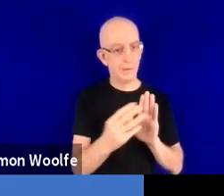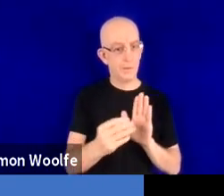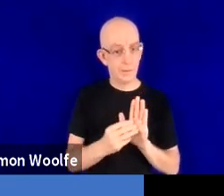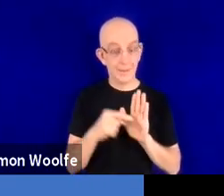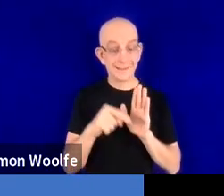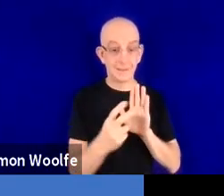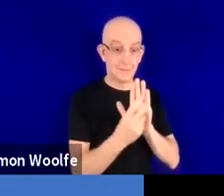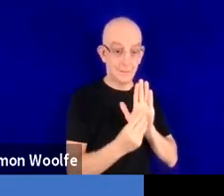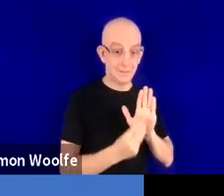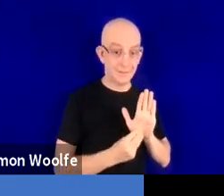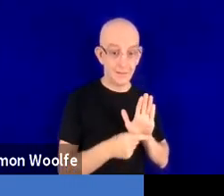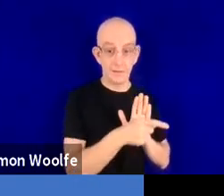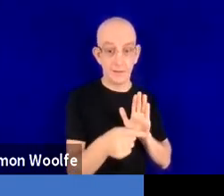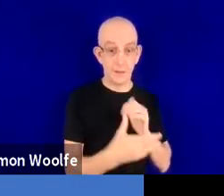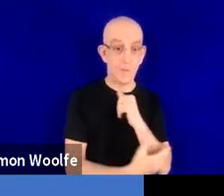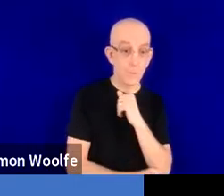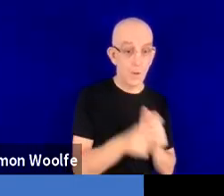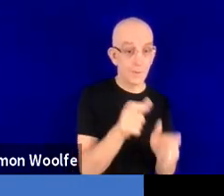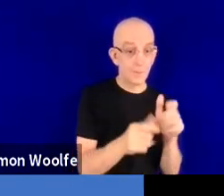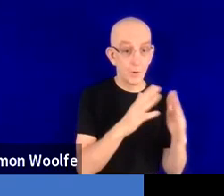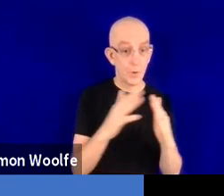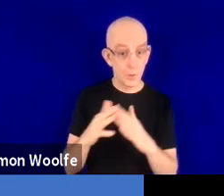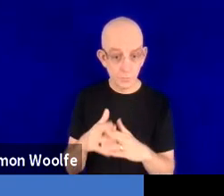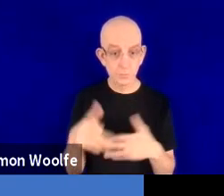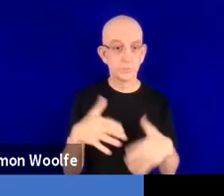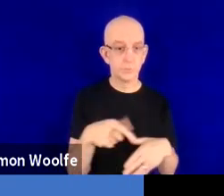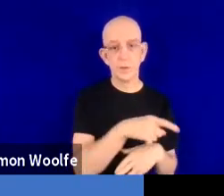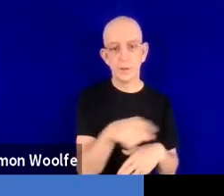The challenge here is that in general, those kind of social registries